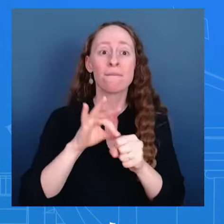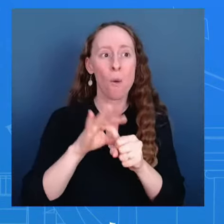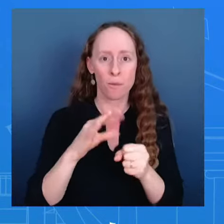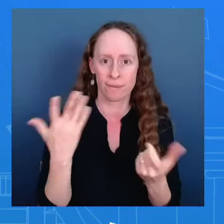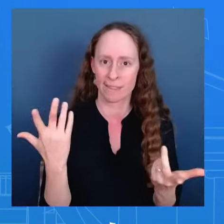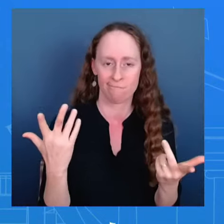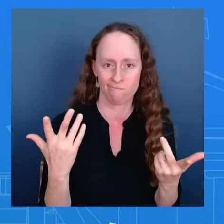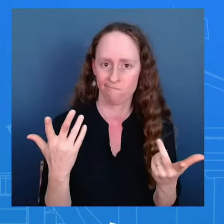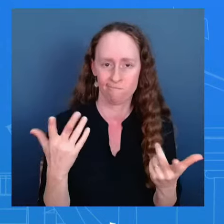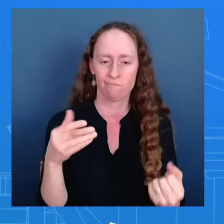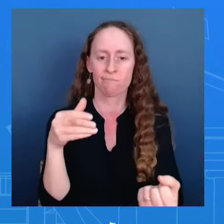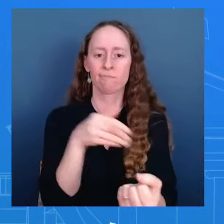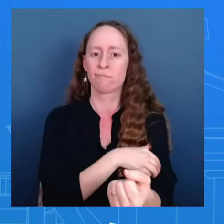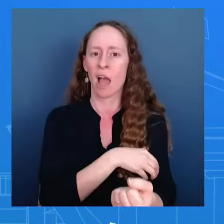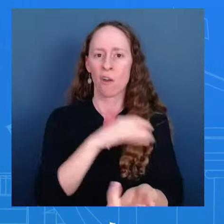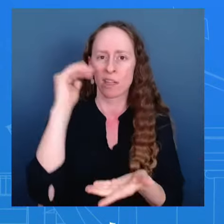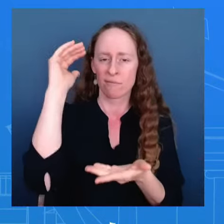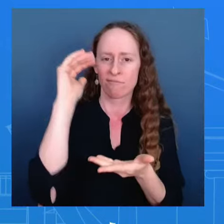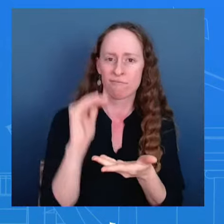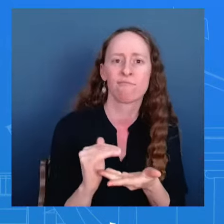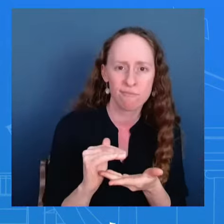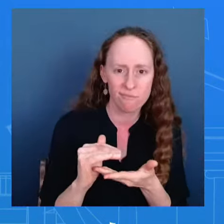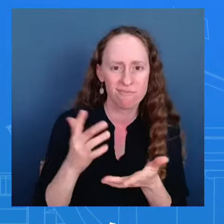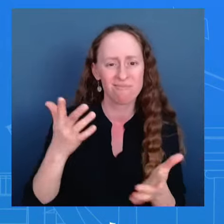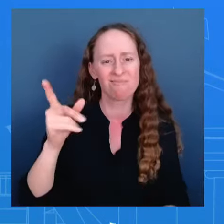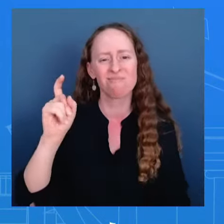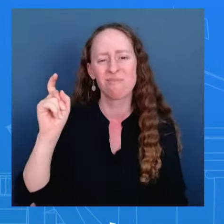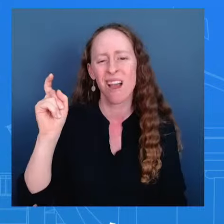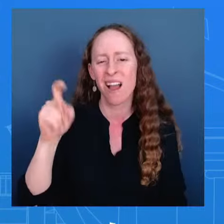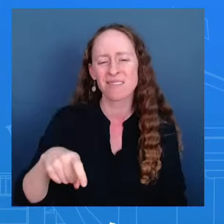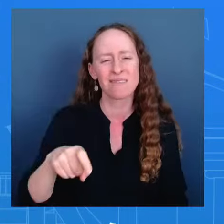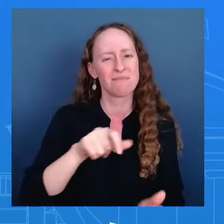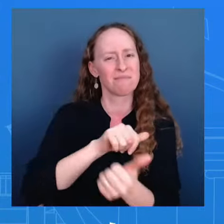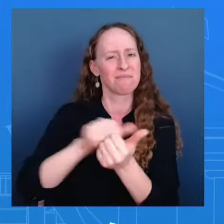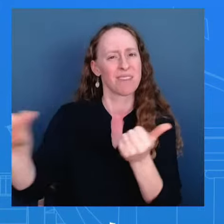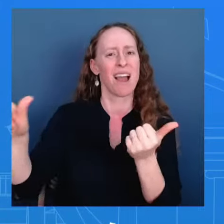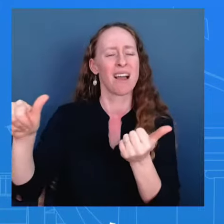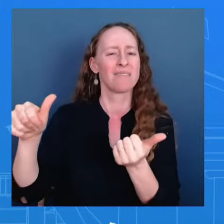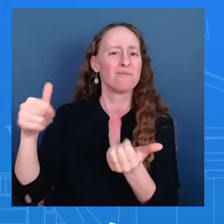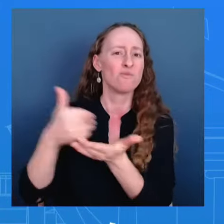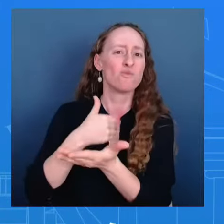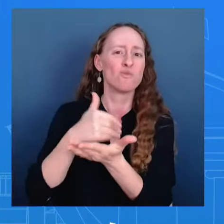and the Freedom to Vote Act, given the makeup of this court and other controversial rulings